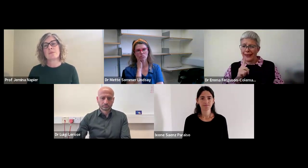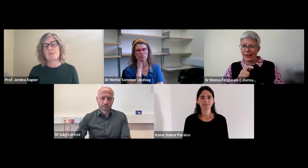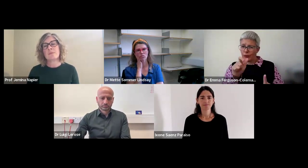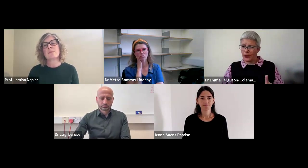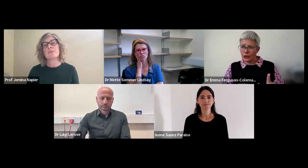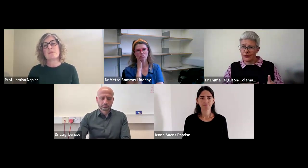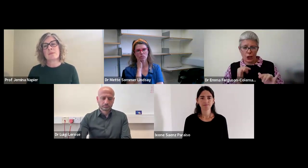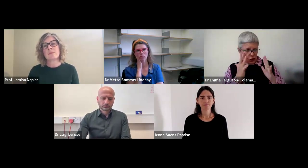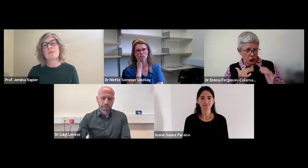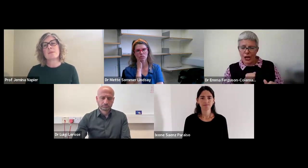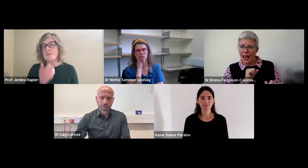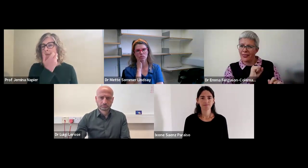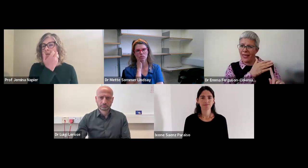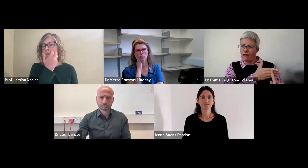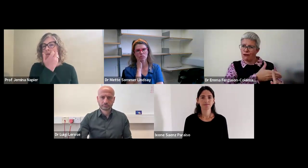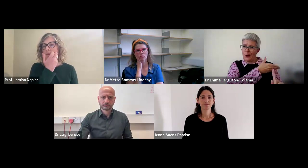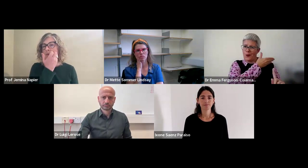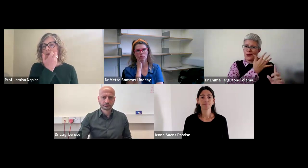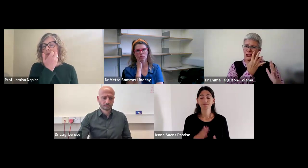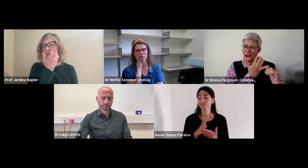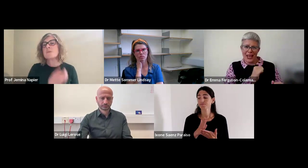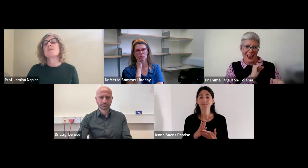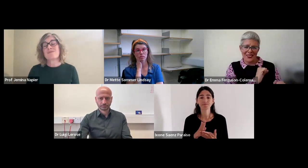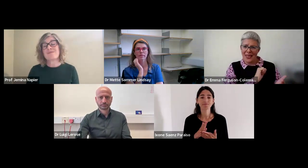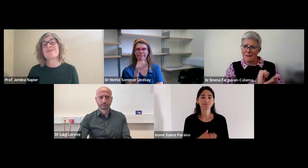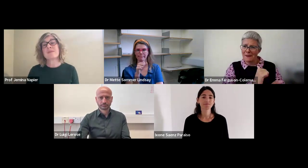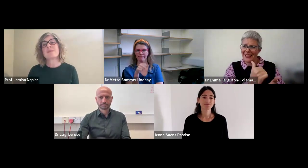people and if you know you're going to work with a hearing person, check their record,